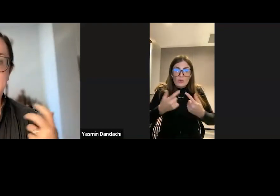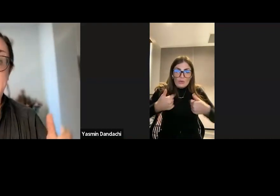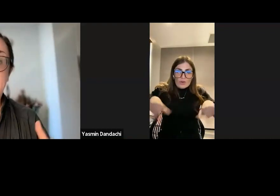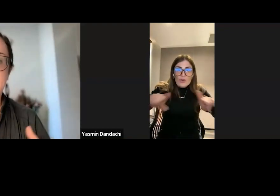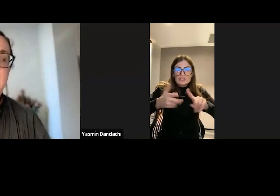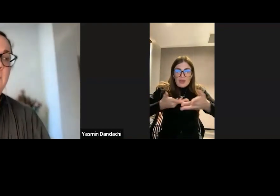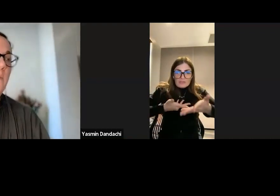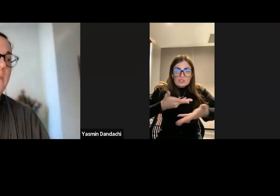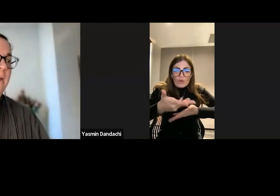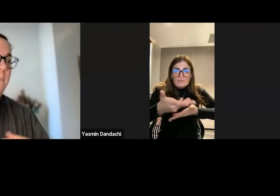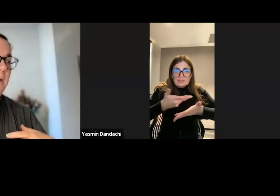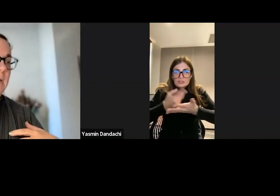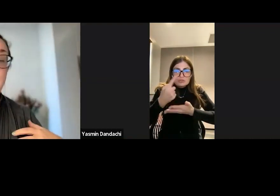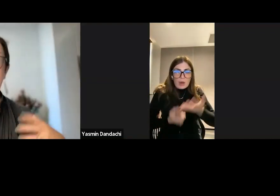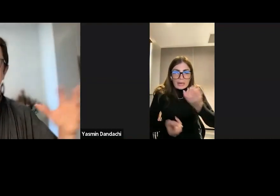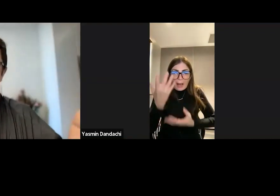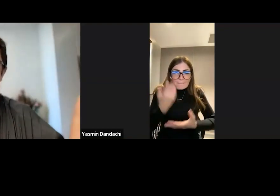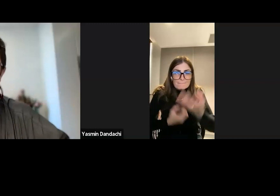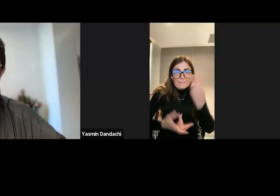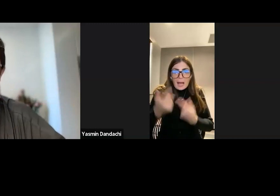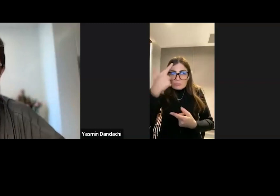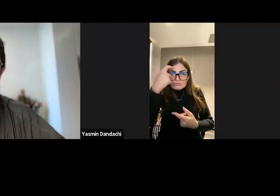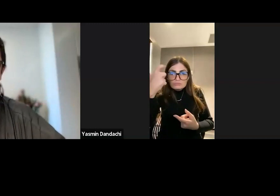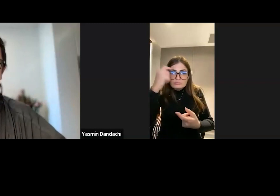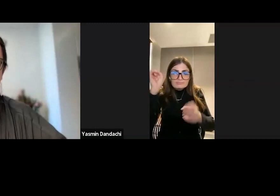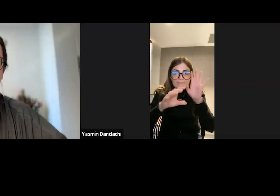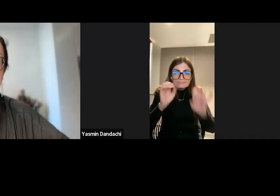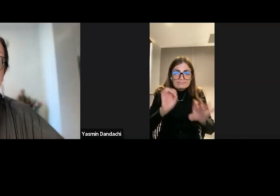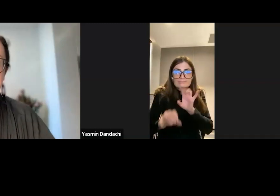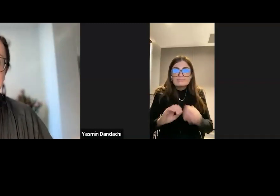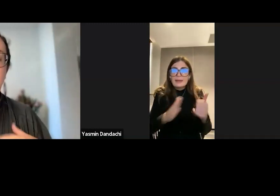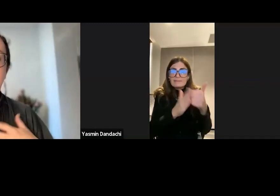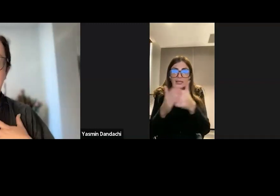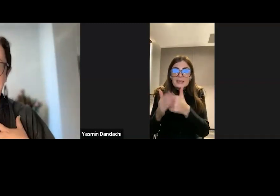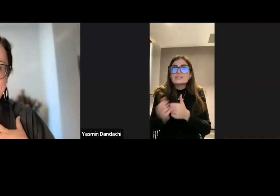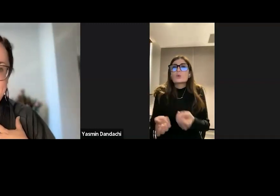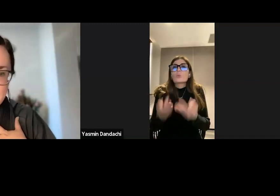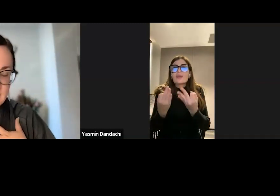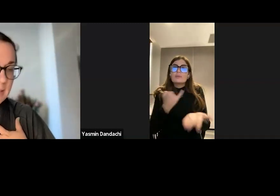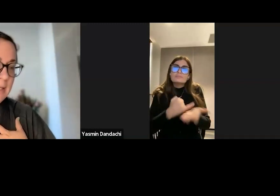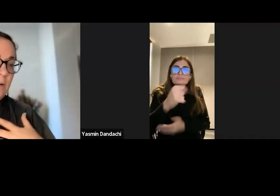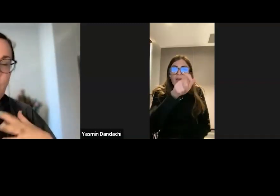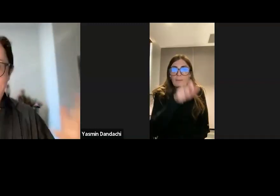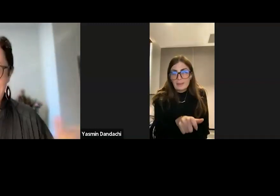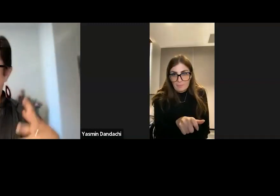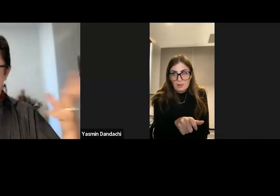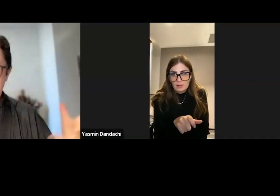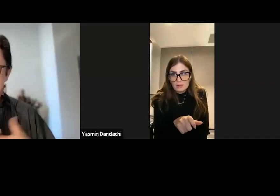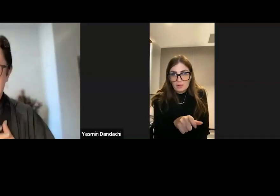it without appearing to critique the people within it. So please take all of our and certainly,